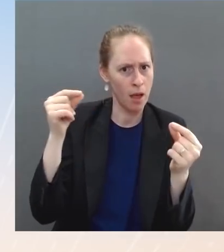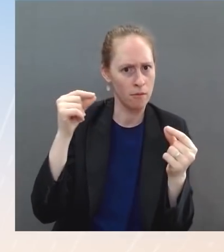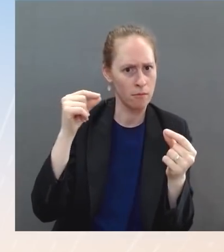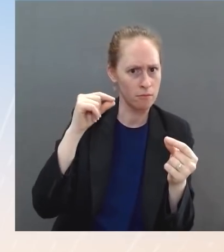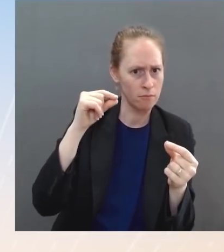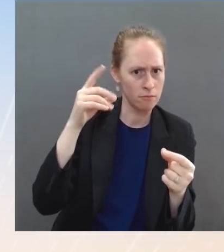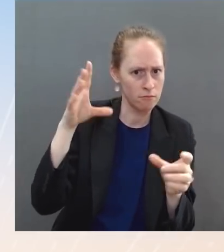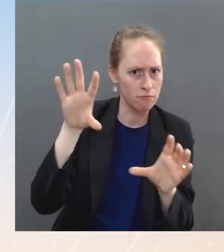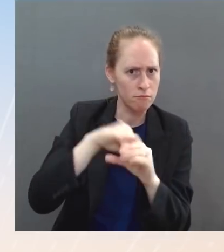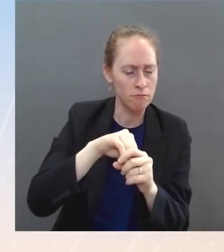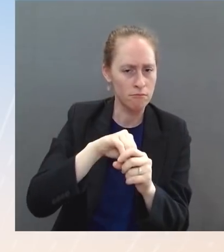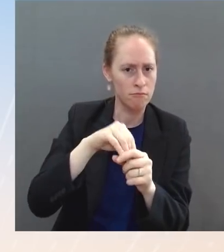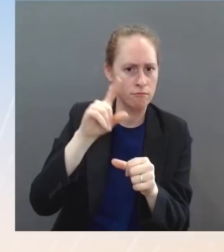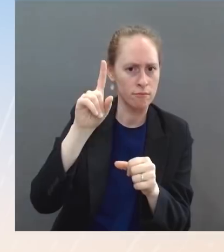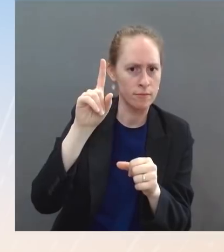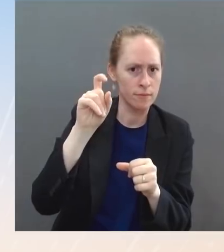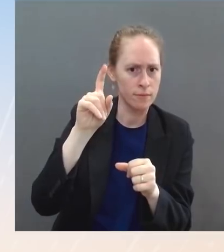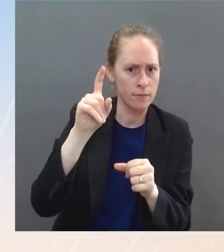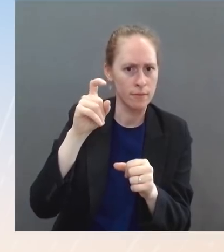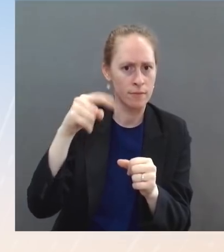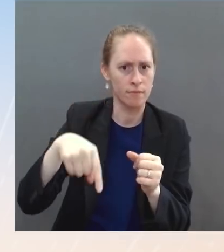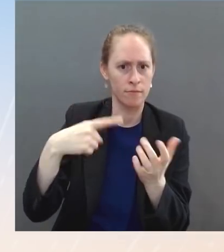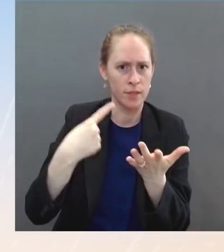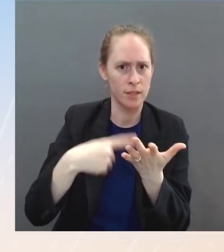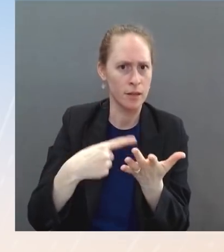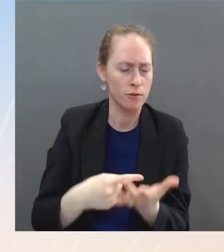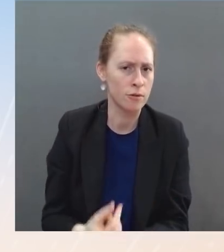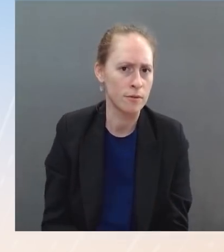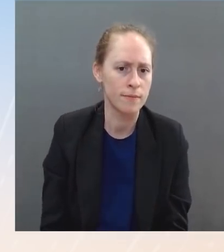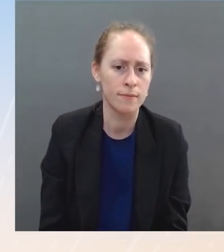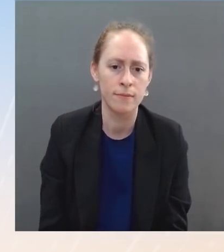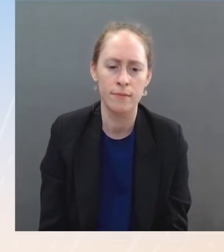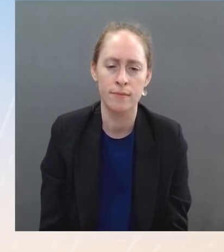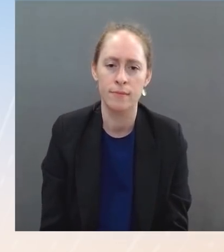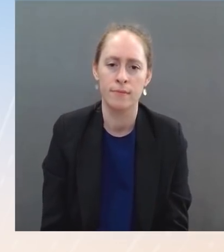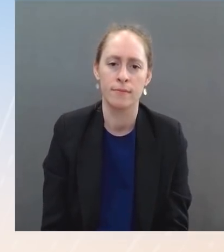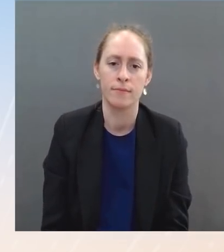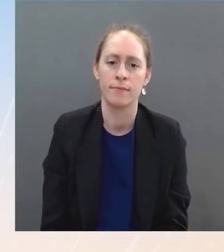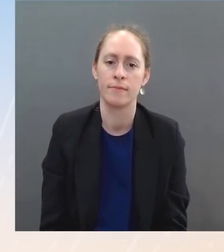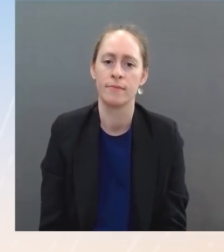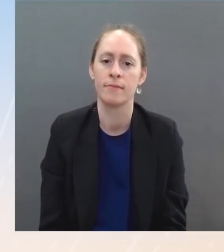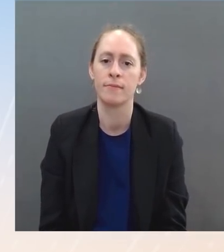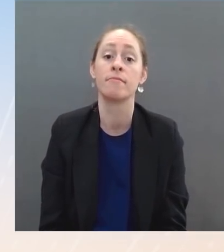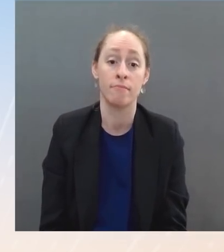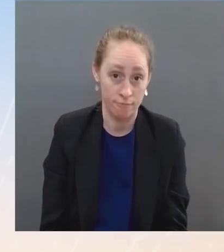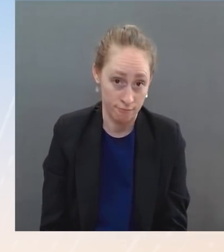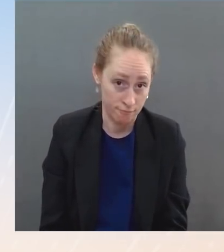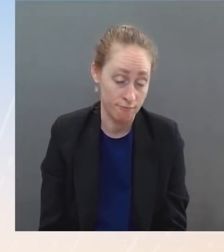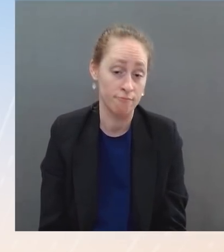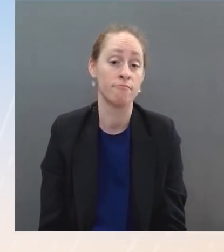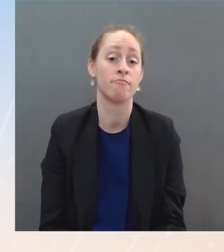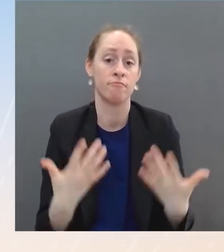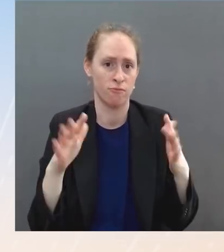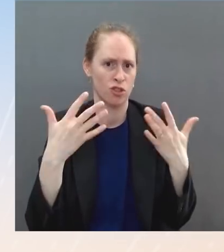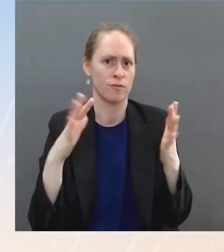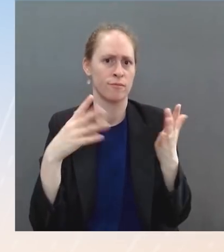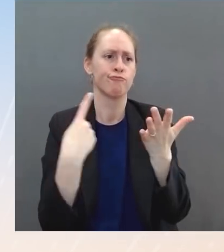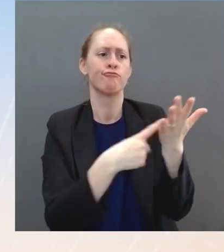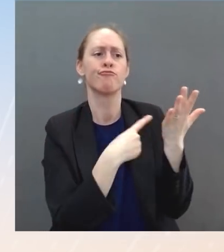Ms. Psaki: I know that they have been included and a part of the conversations, including during President Biden's recent trip to Europe,